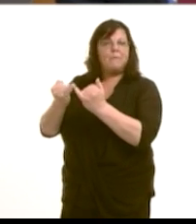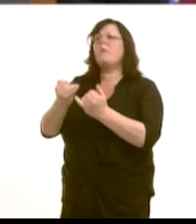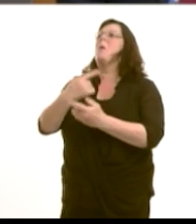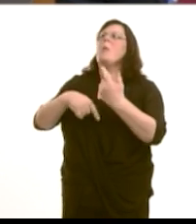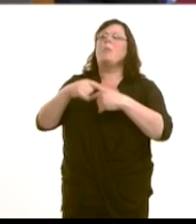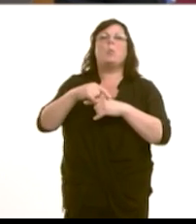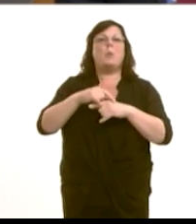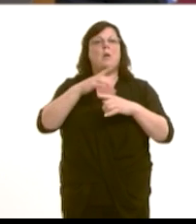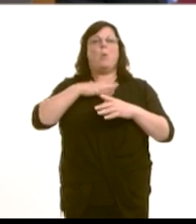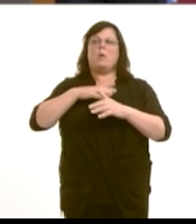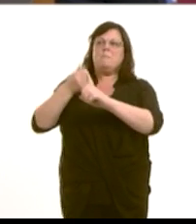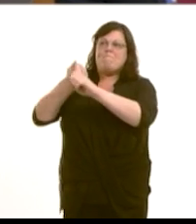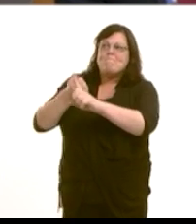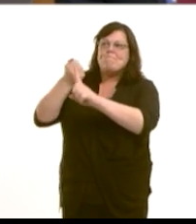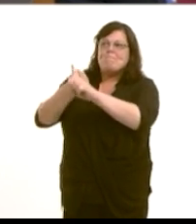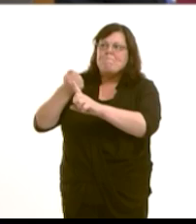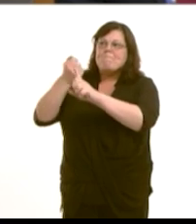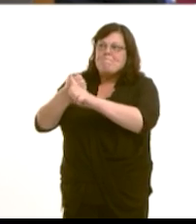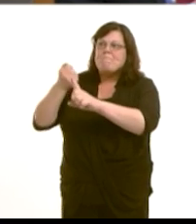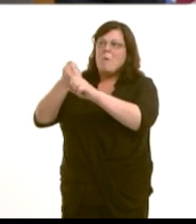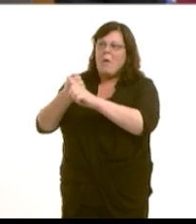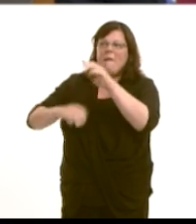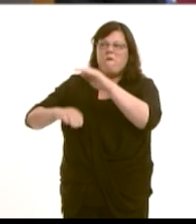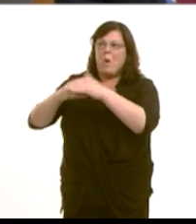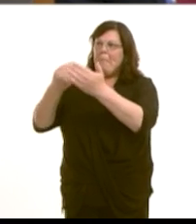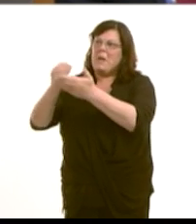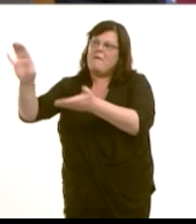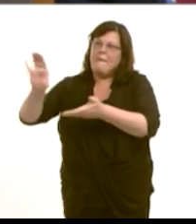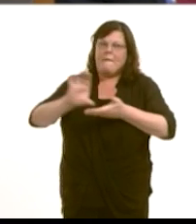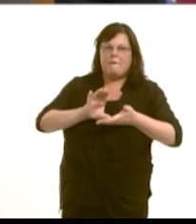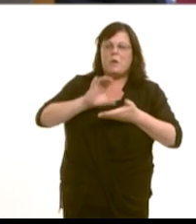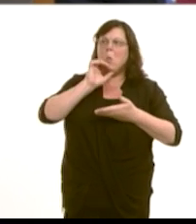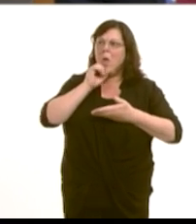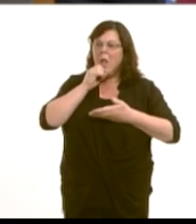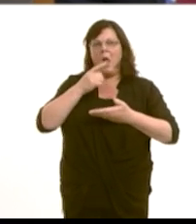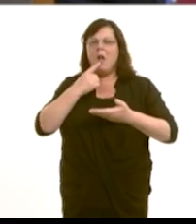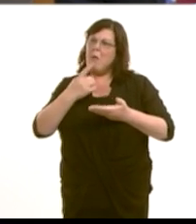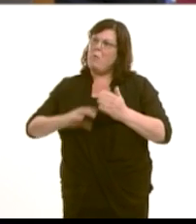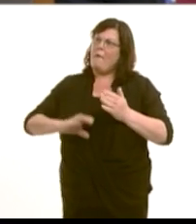penny that Wales is owed, and I am absolutely confident that all those who represent my party at Westminster will do the same.